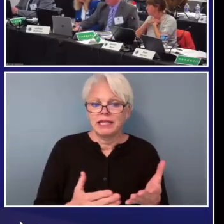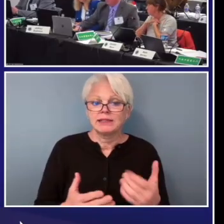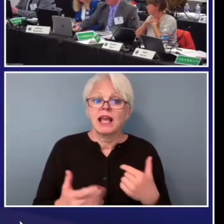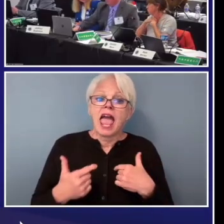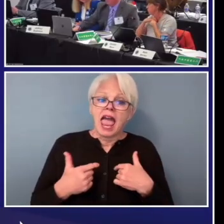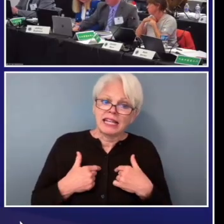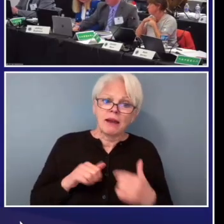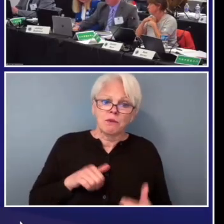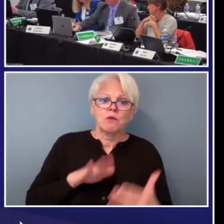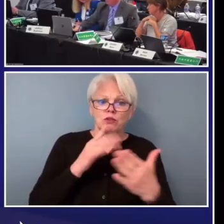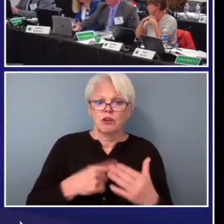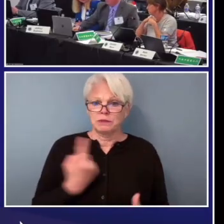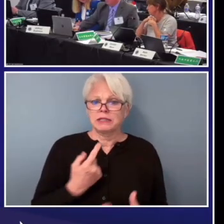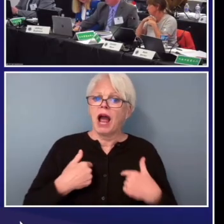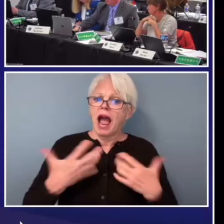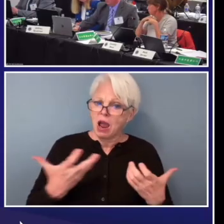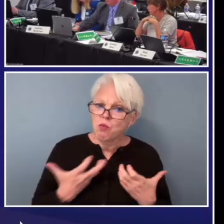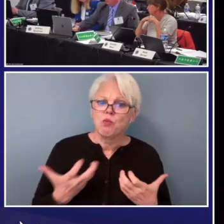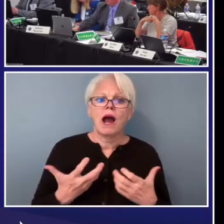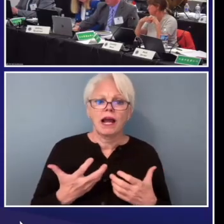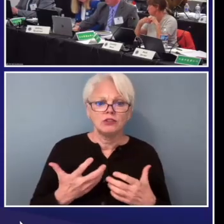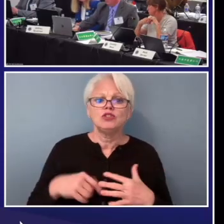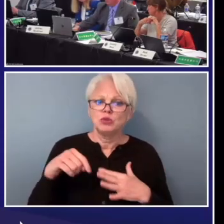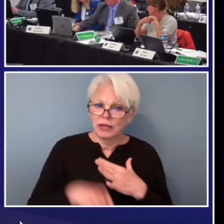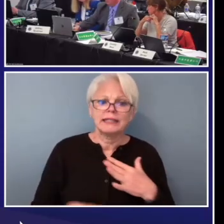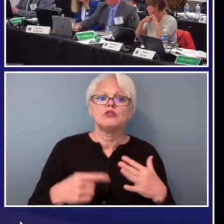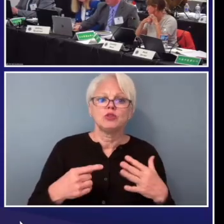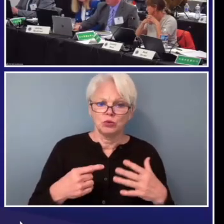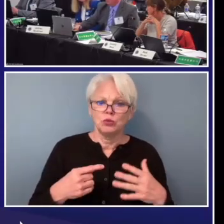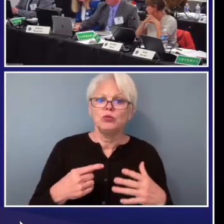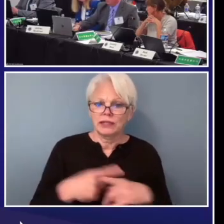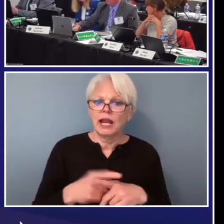wants to dig into the sort of conflicts of interest on these separate and independent piece.